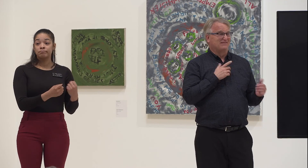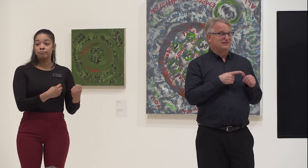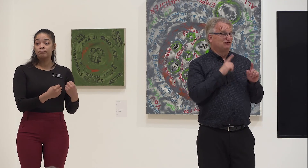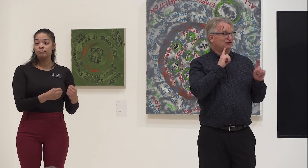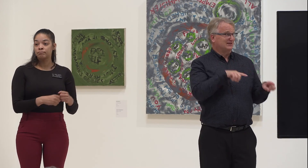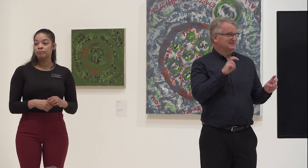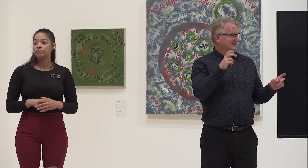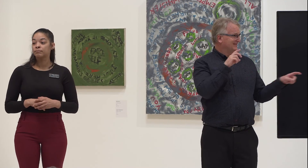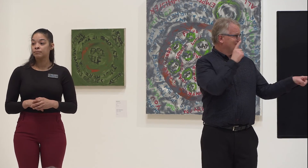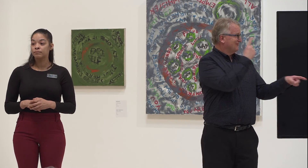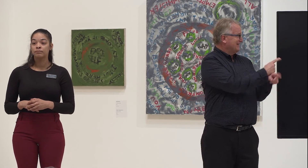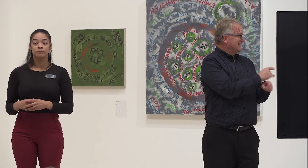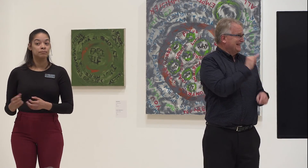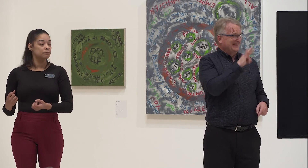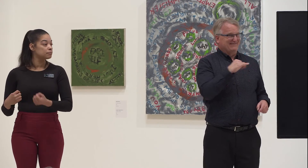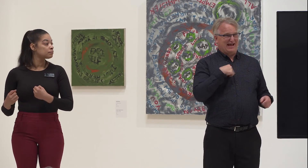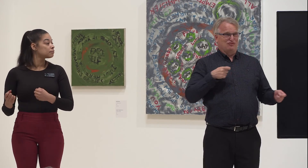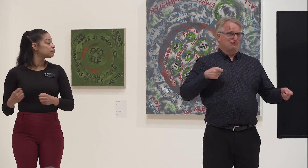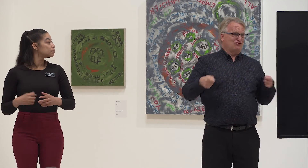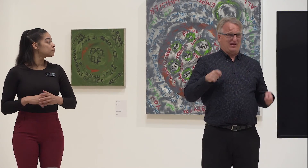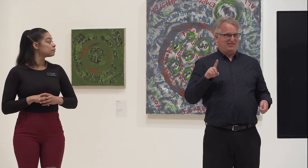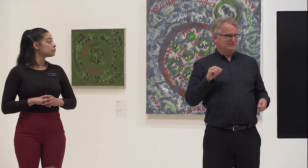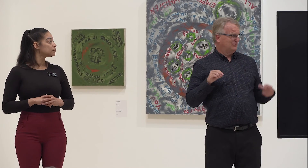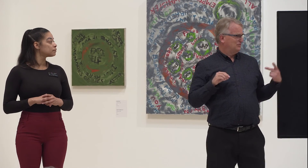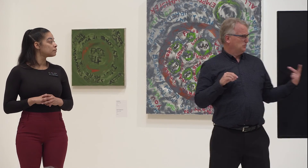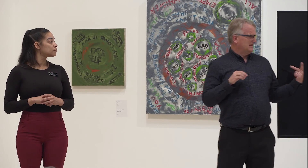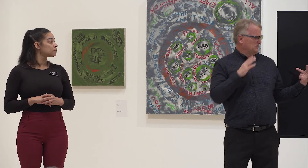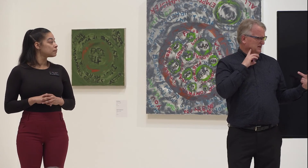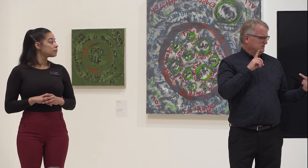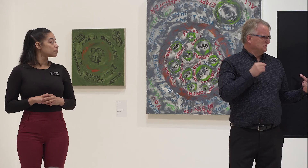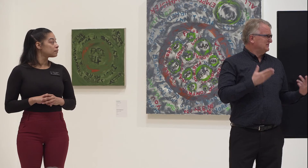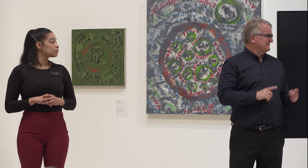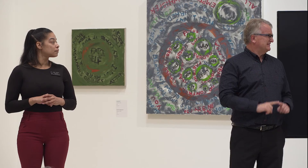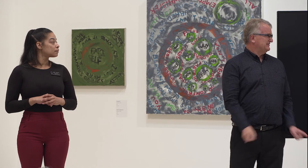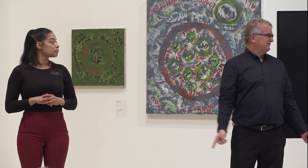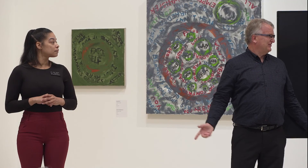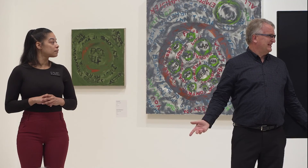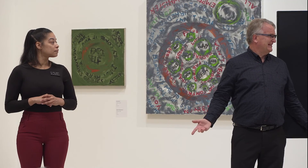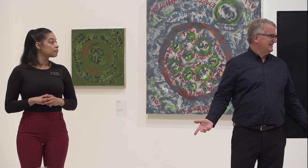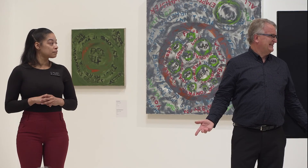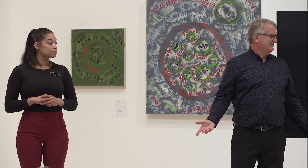for a DI, a CDI in those instances, gives you a lot of power, so.